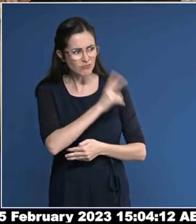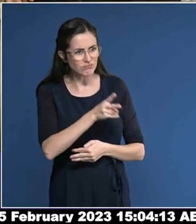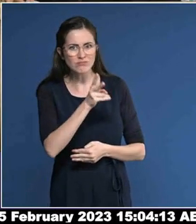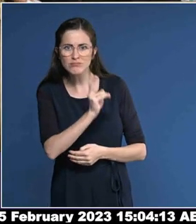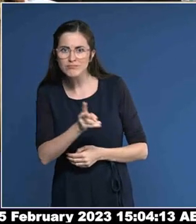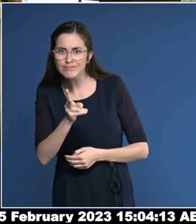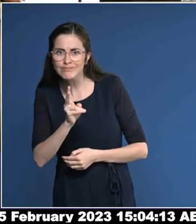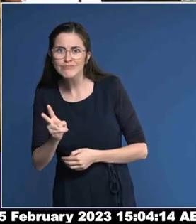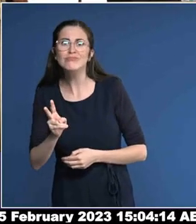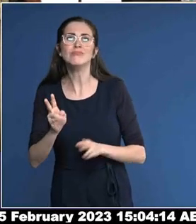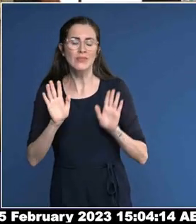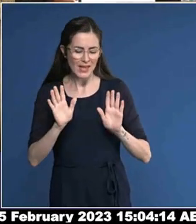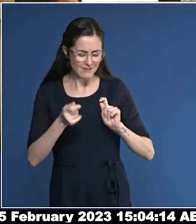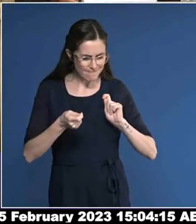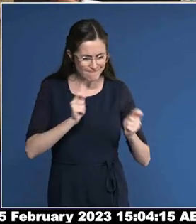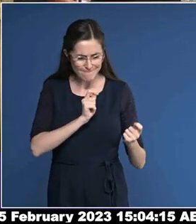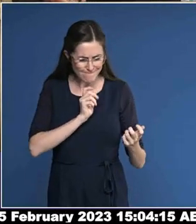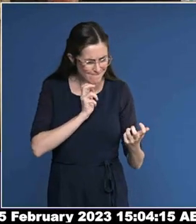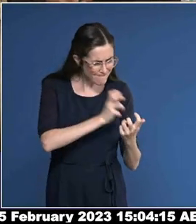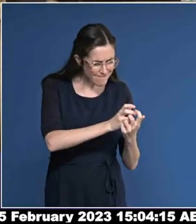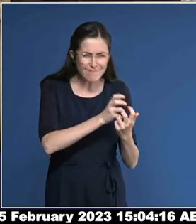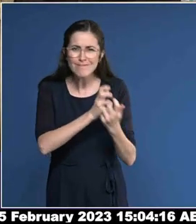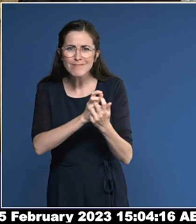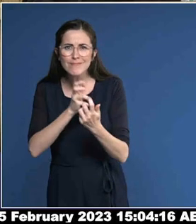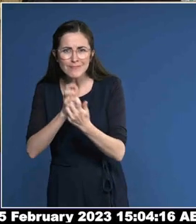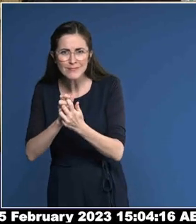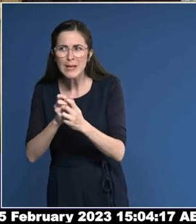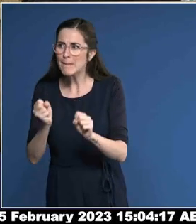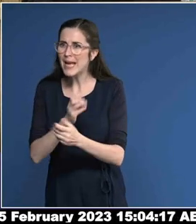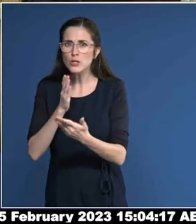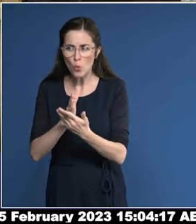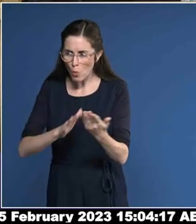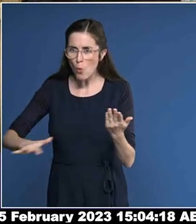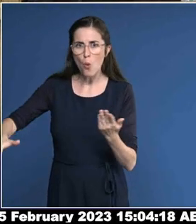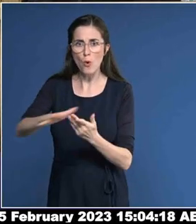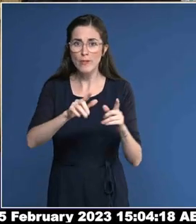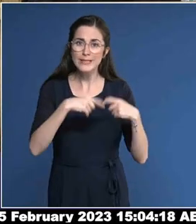learning to be able to work with those teams to understand what would be better practice.